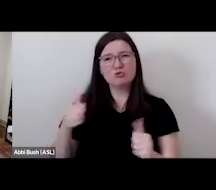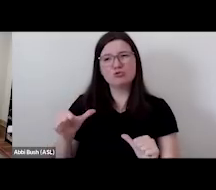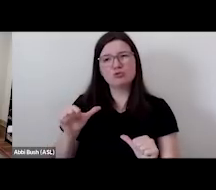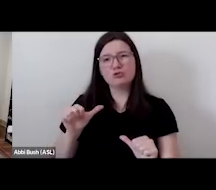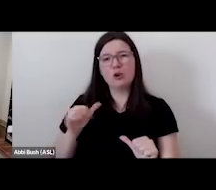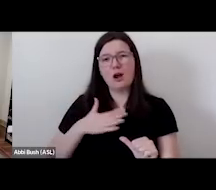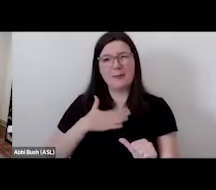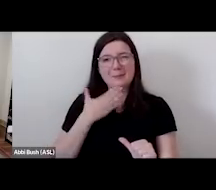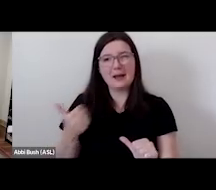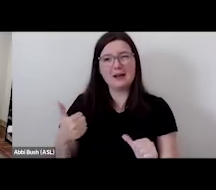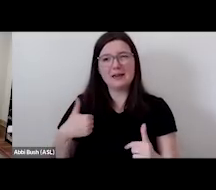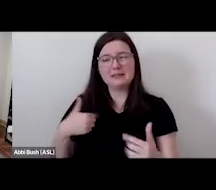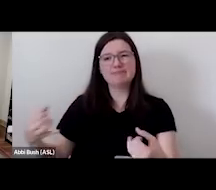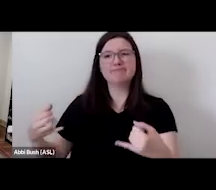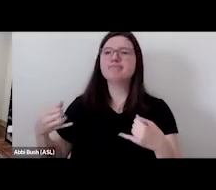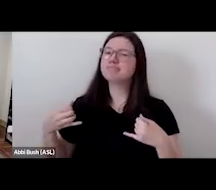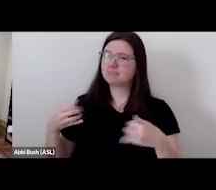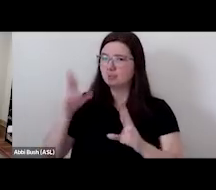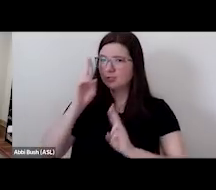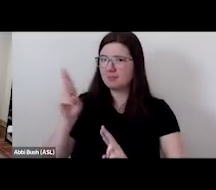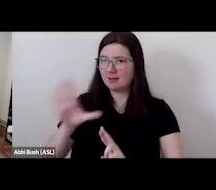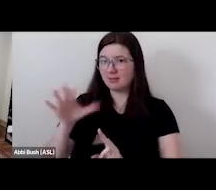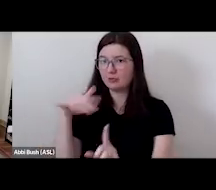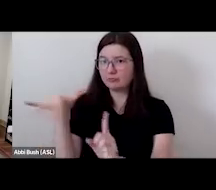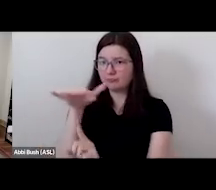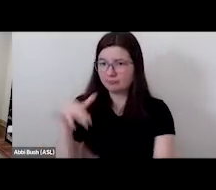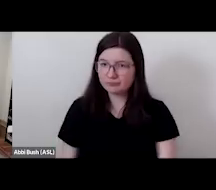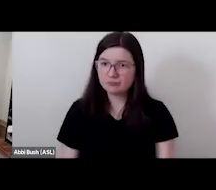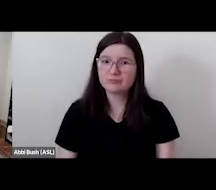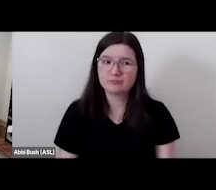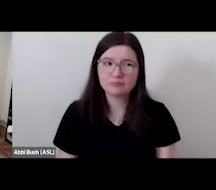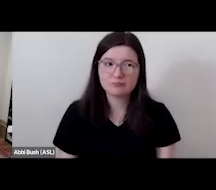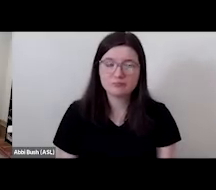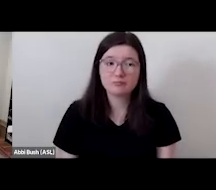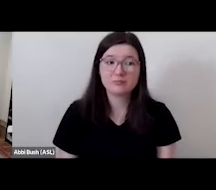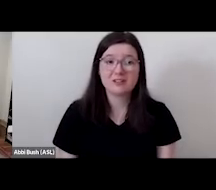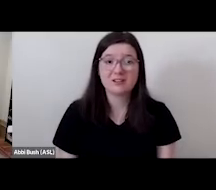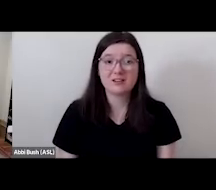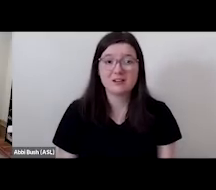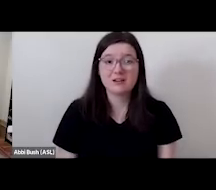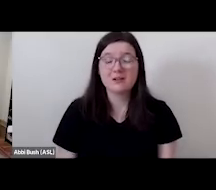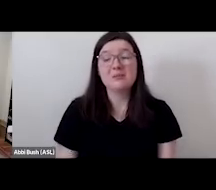So what's important to remember though is this cannot be done on its own